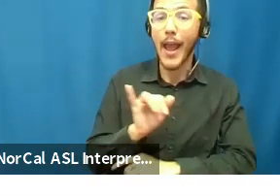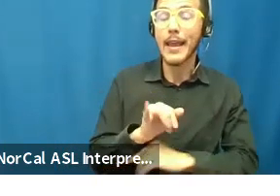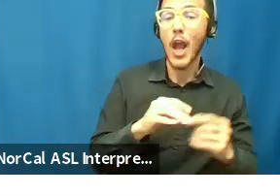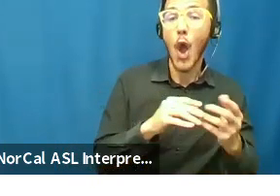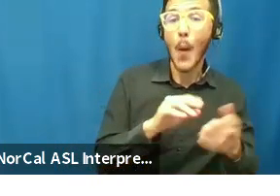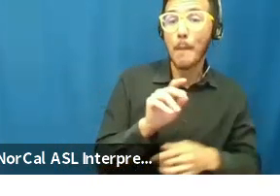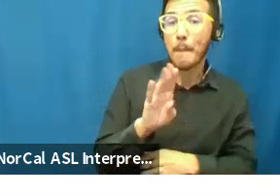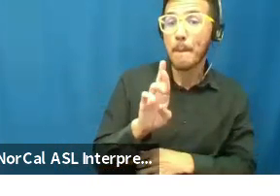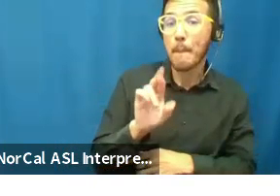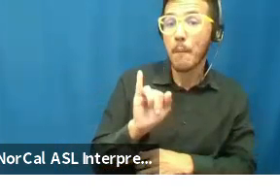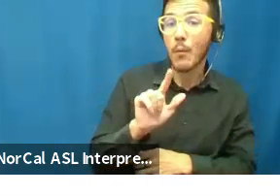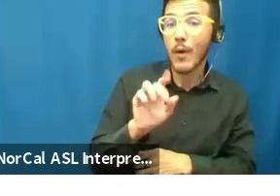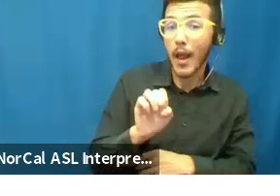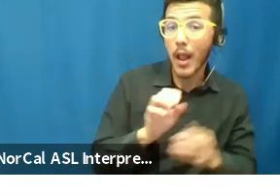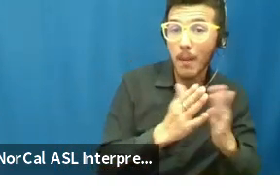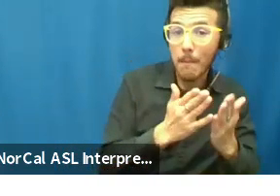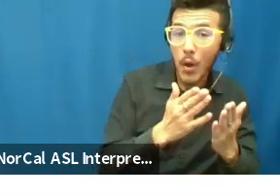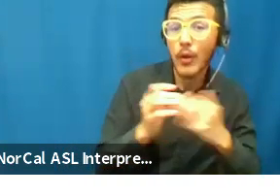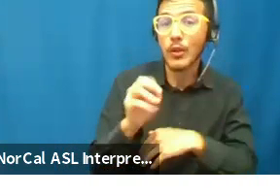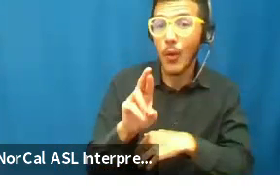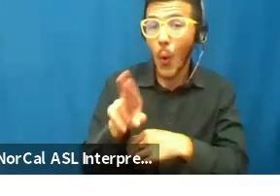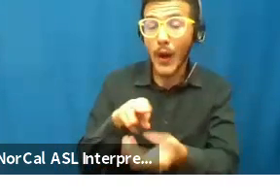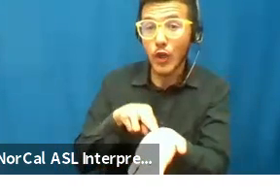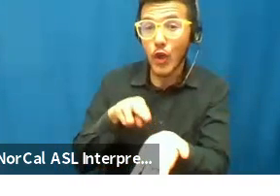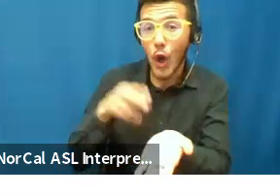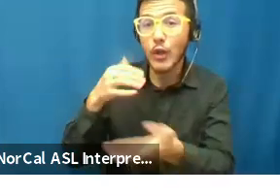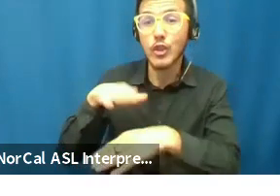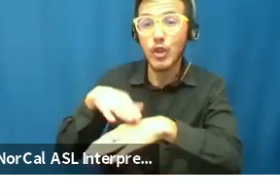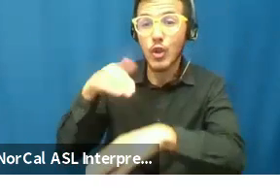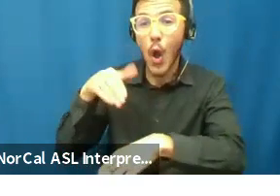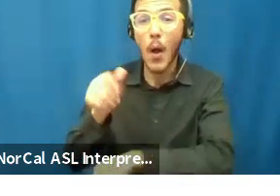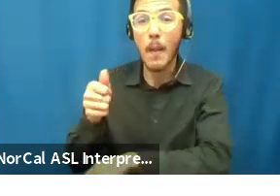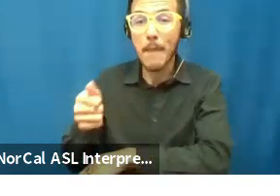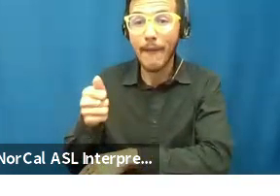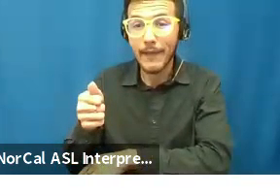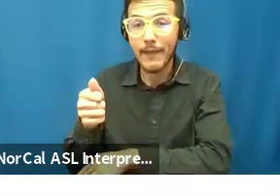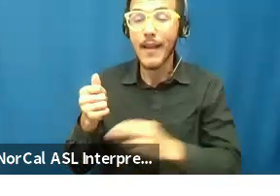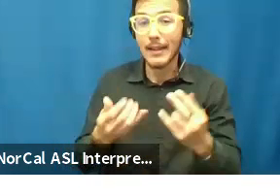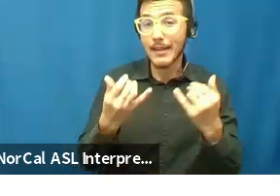we also heard about initiatives focused around electronic materials. And this meant making sure